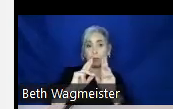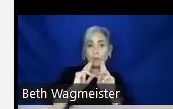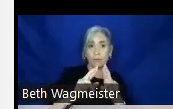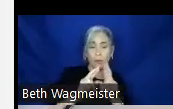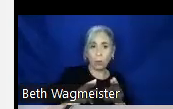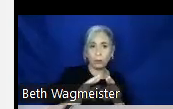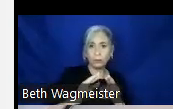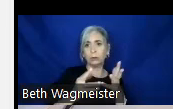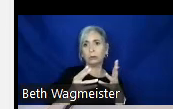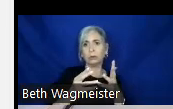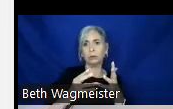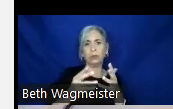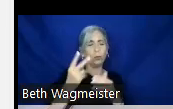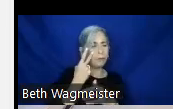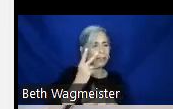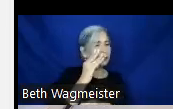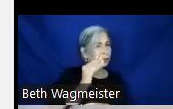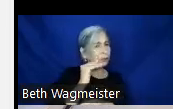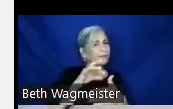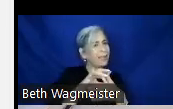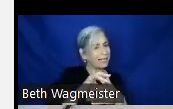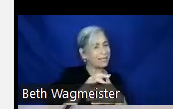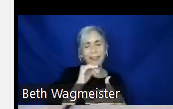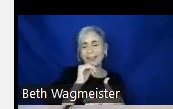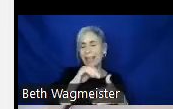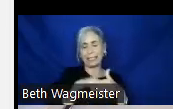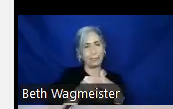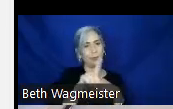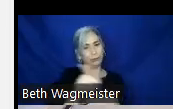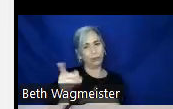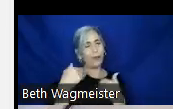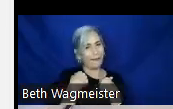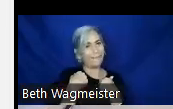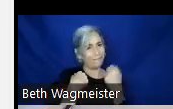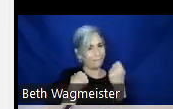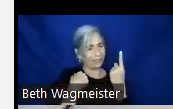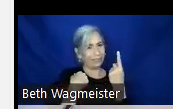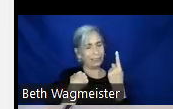your fair share of content inaccessibilities. So if you have everything available as data,